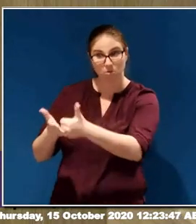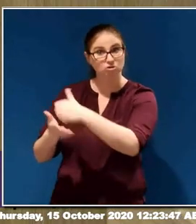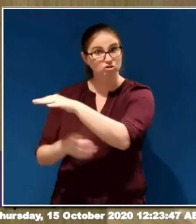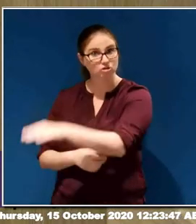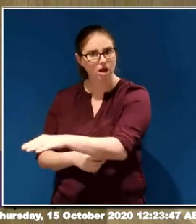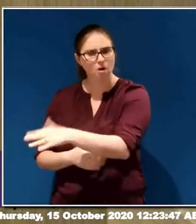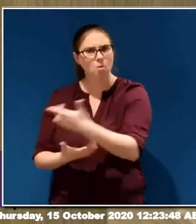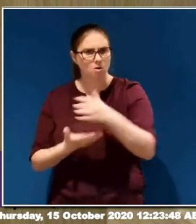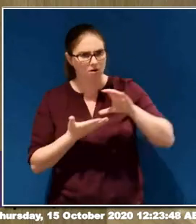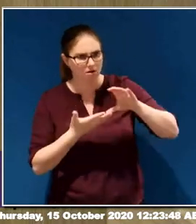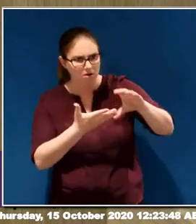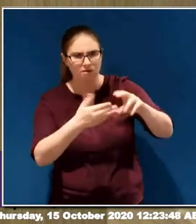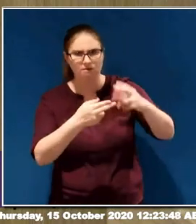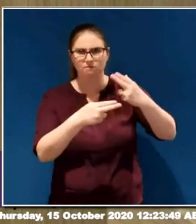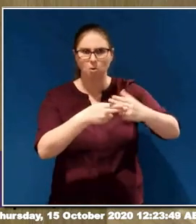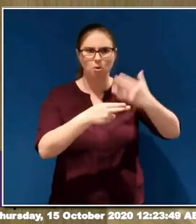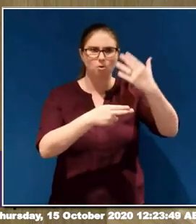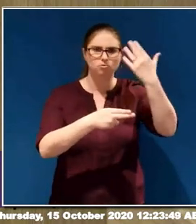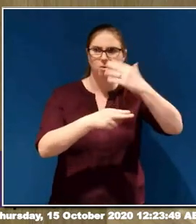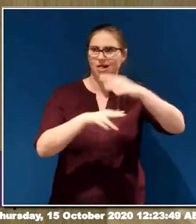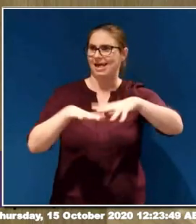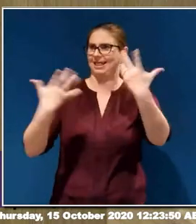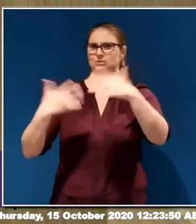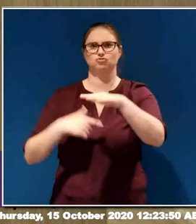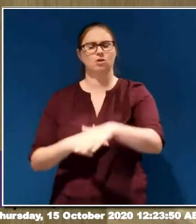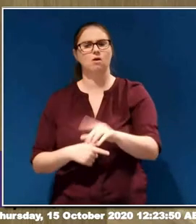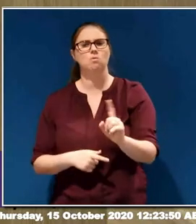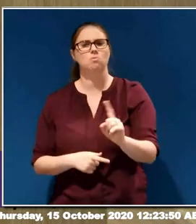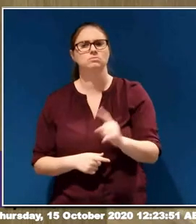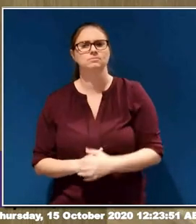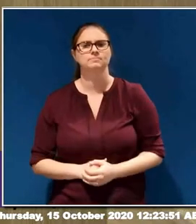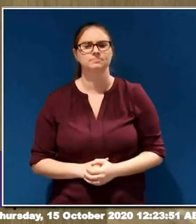If an allocation is made and it's not money, it's a number